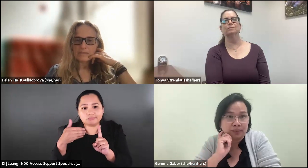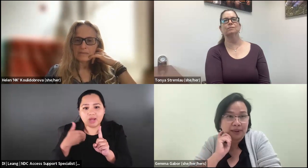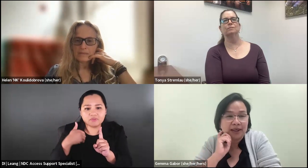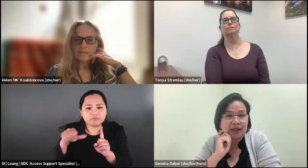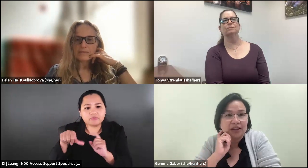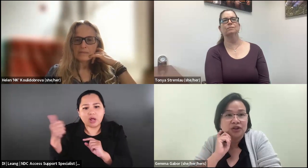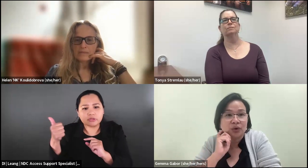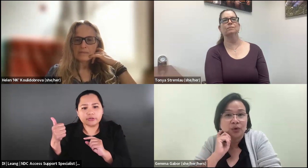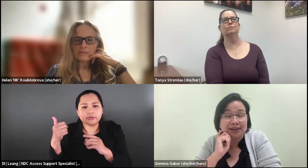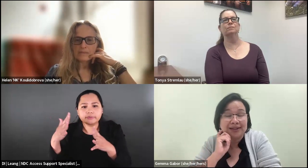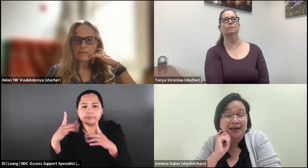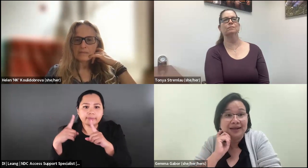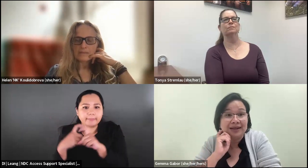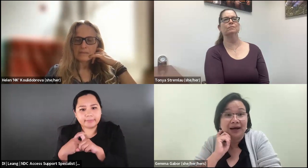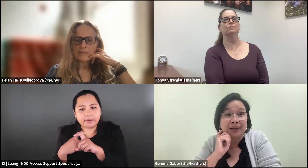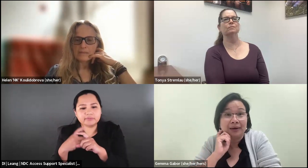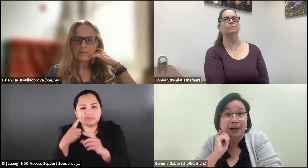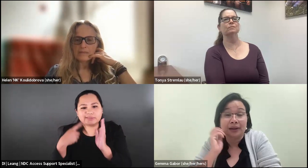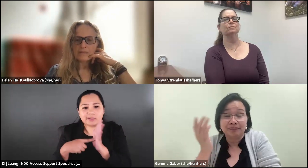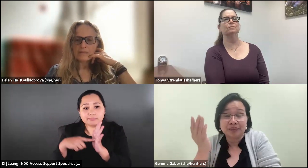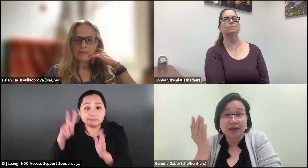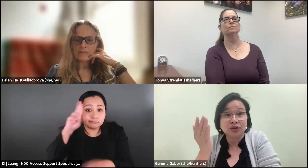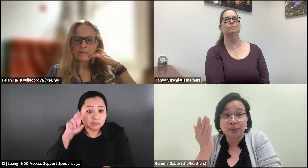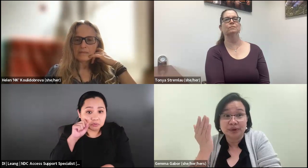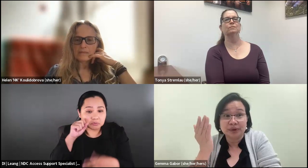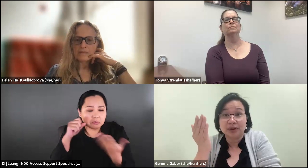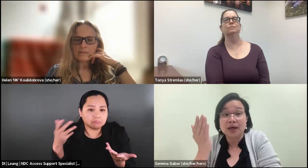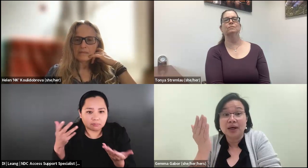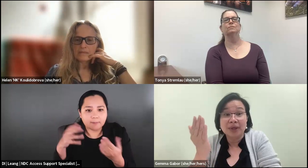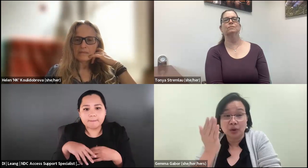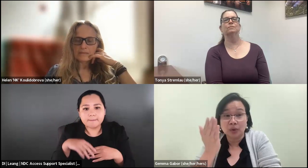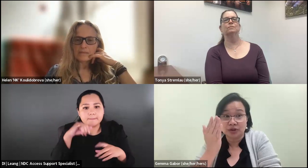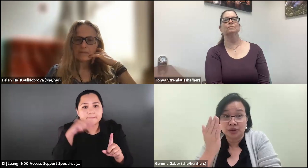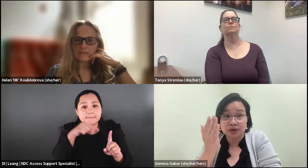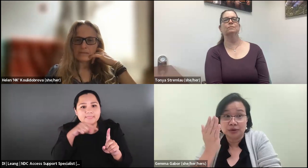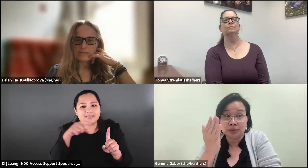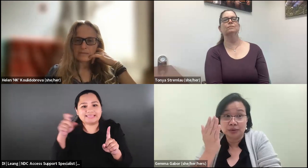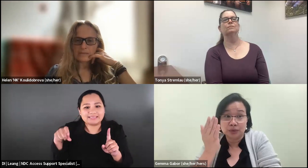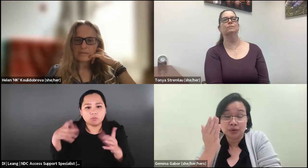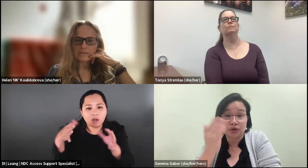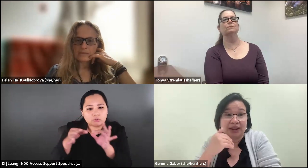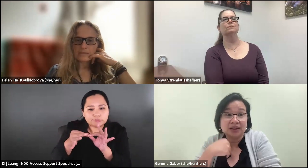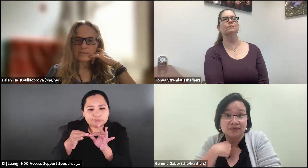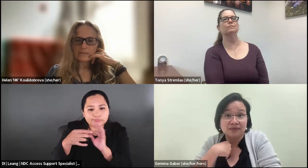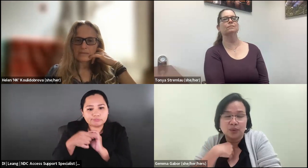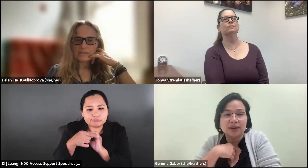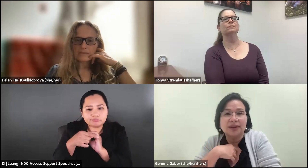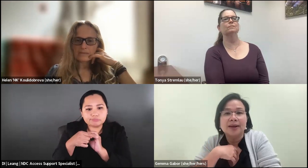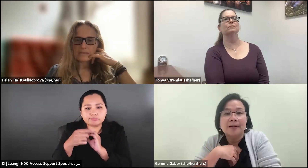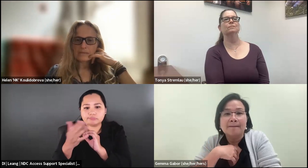syndrome, so they need an interpreter much closer to that individual.